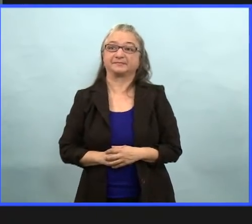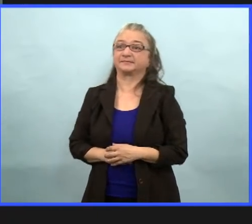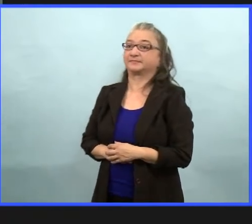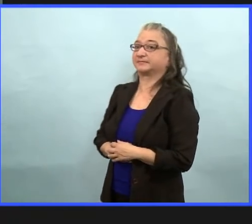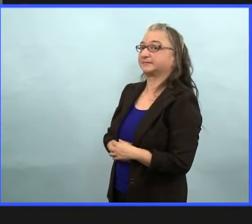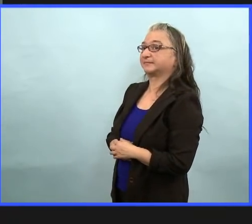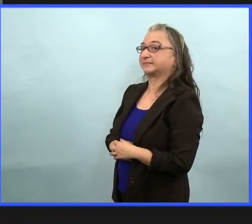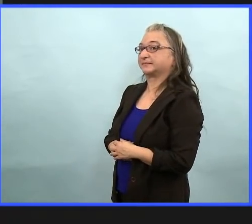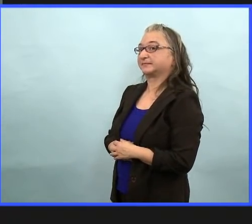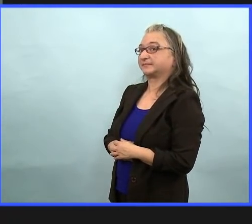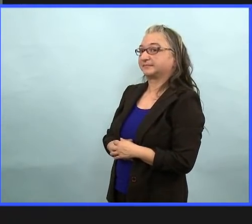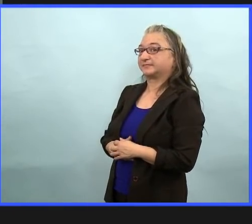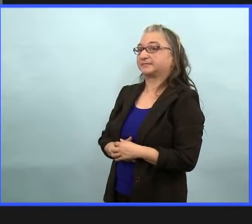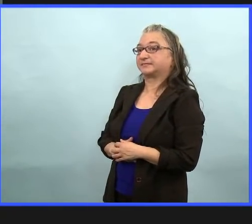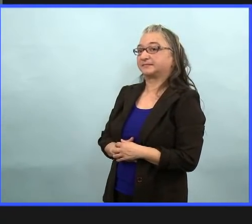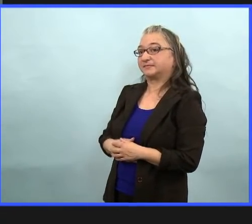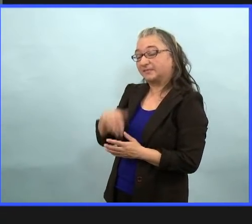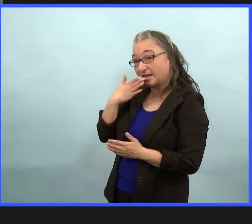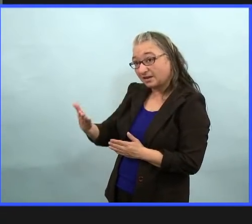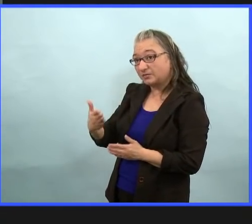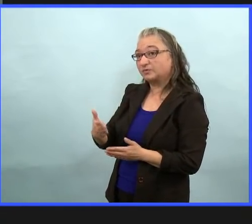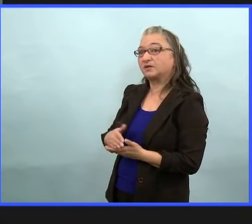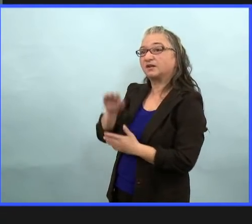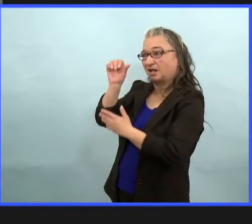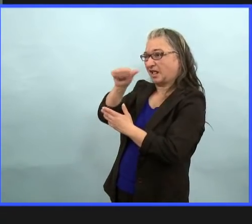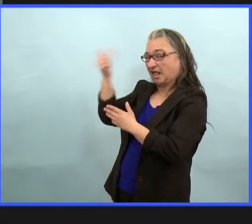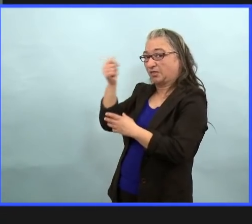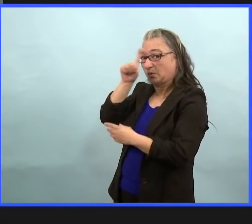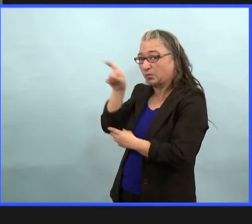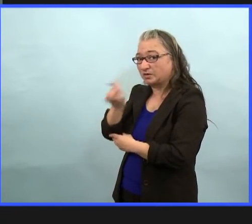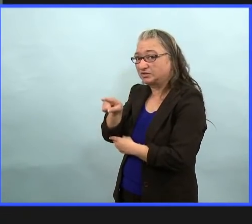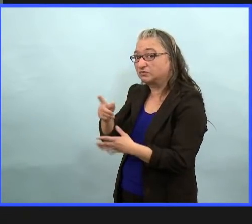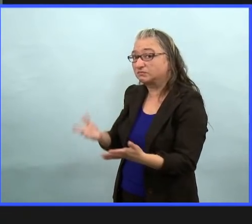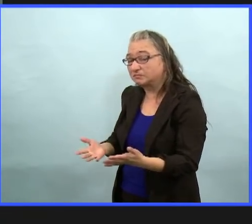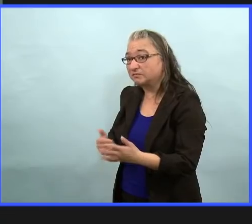thank you and we've seen the hospitalization rates for members of bipac communities